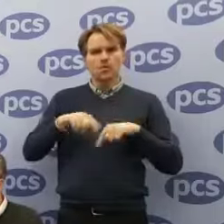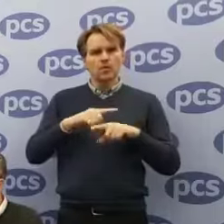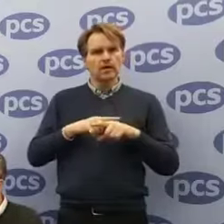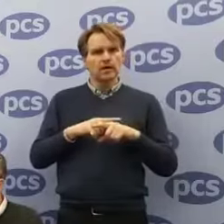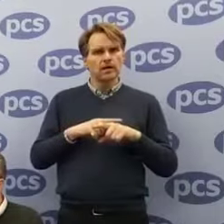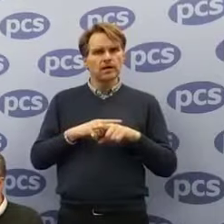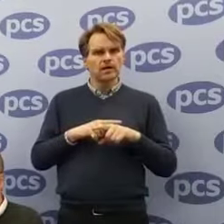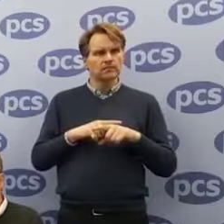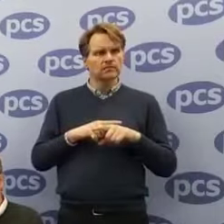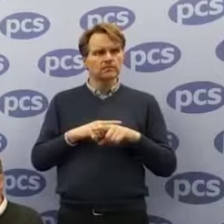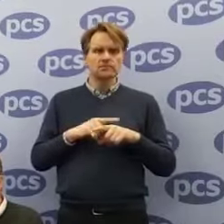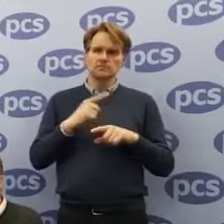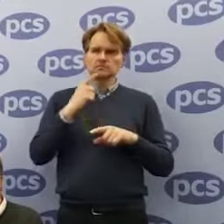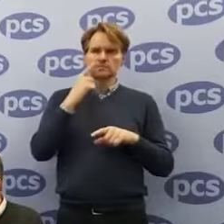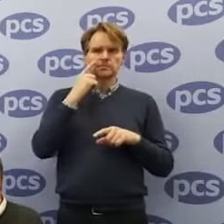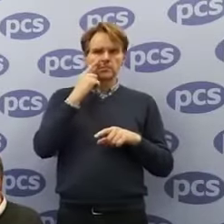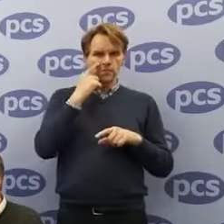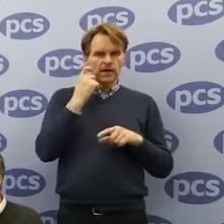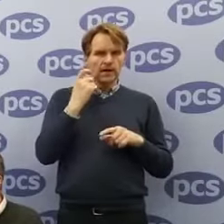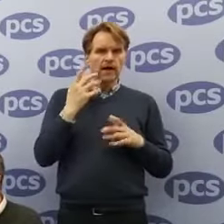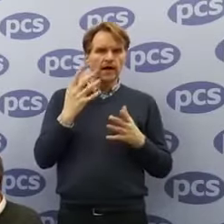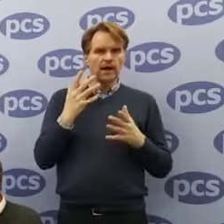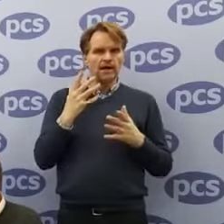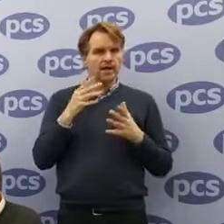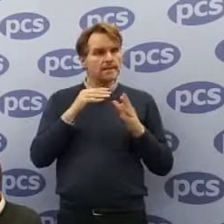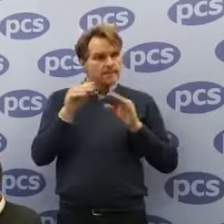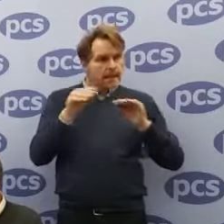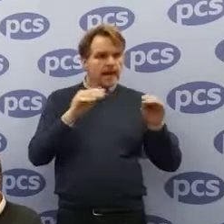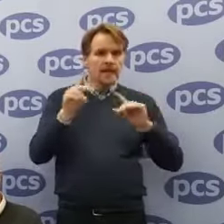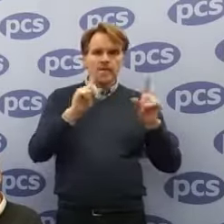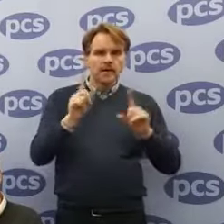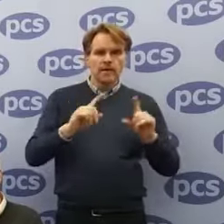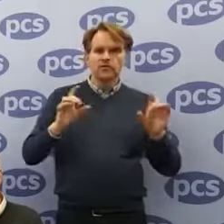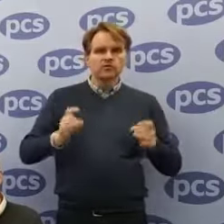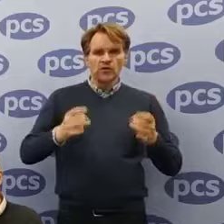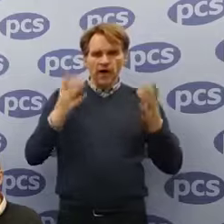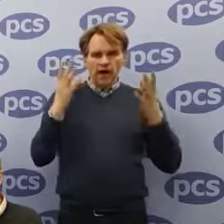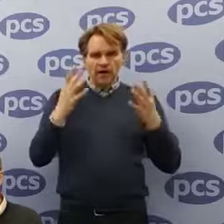the action and pay people, but we need to raise money to actually do that and